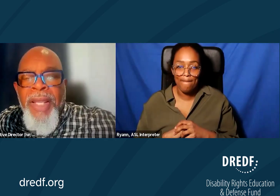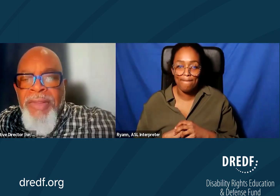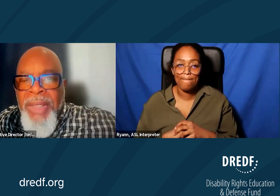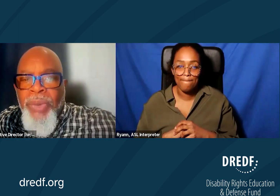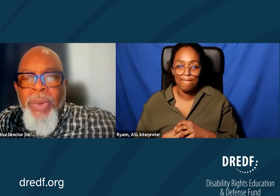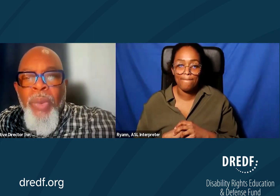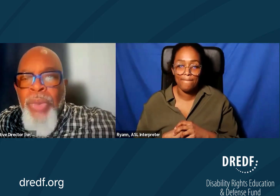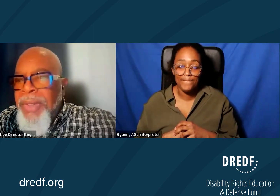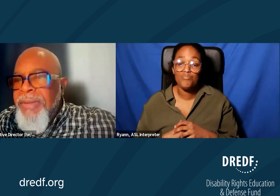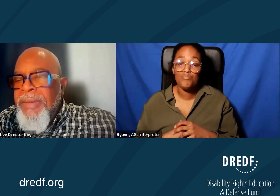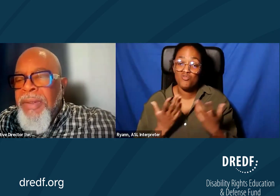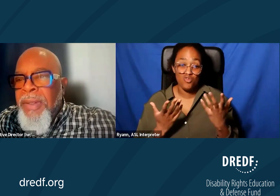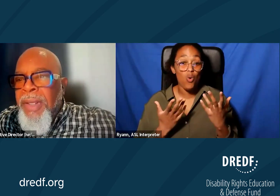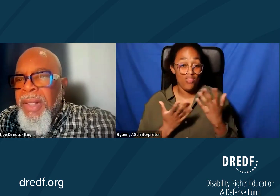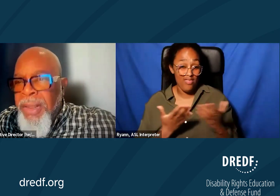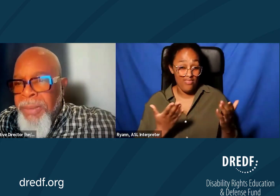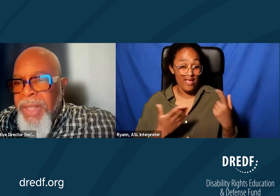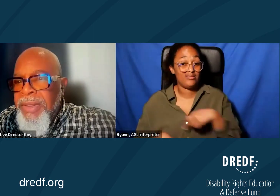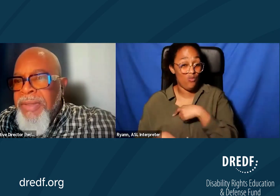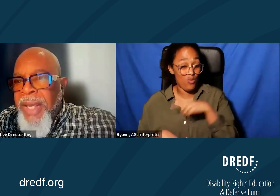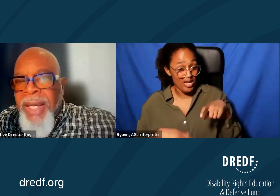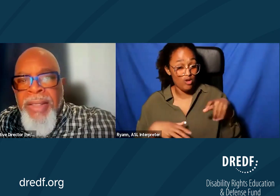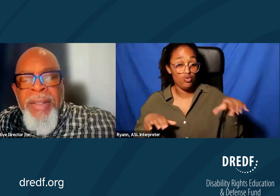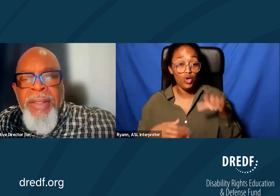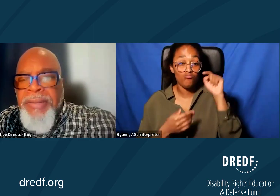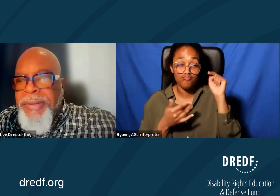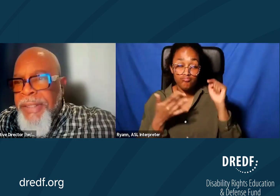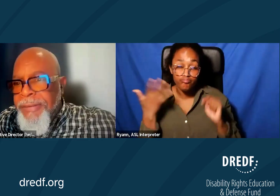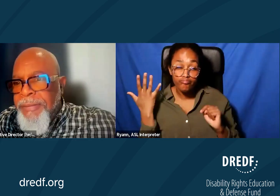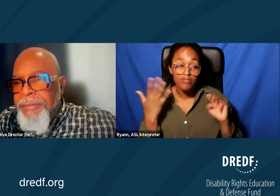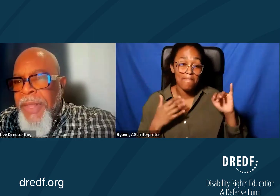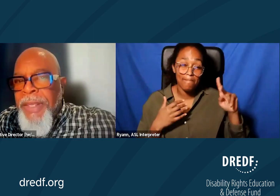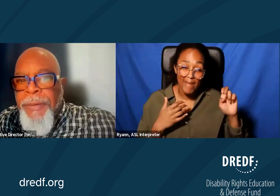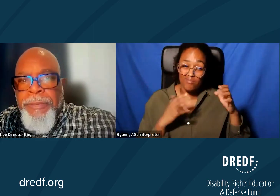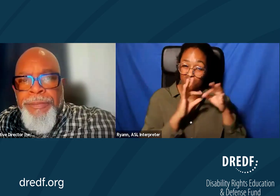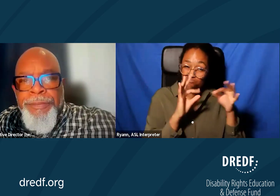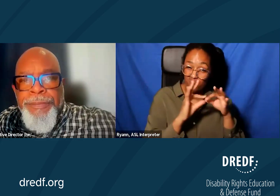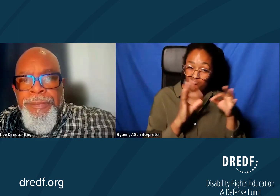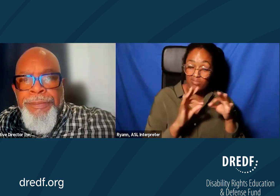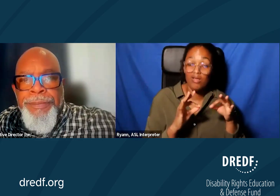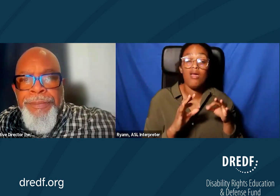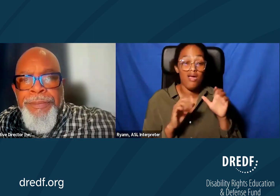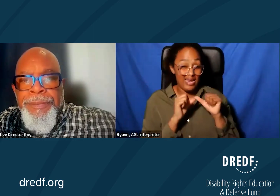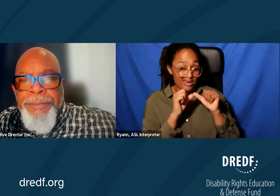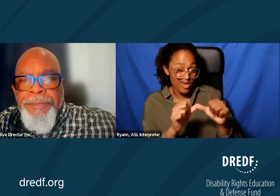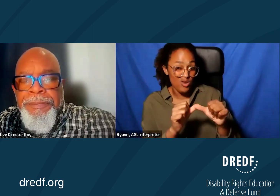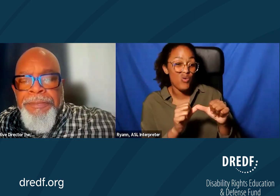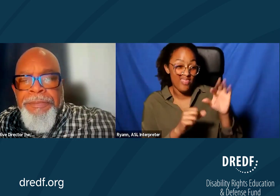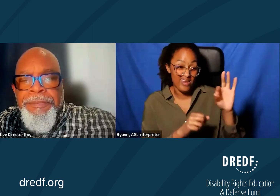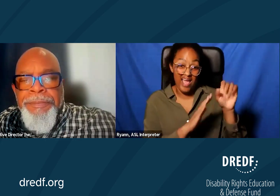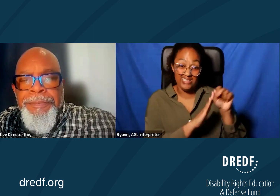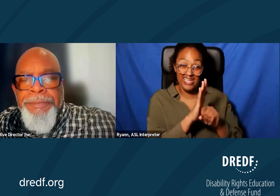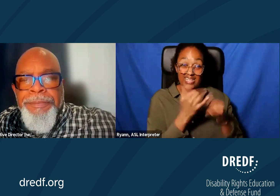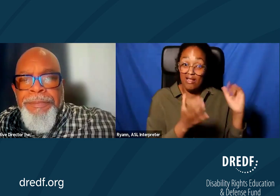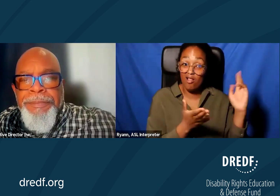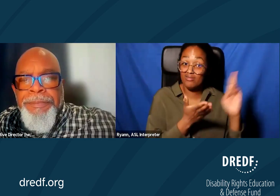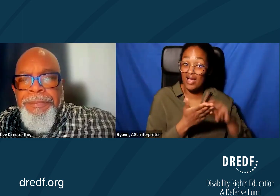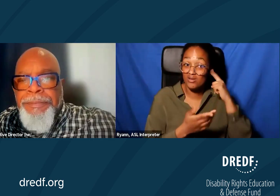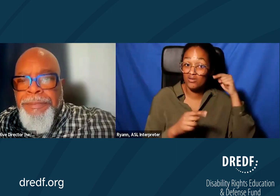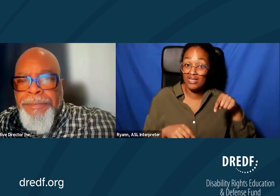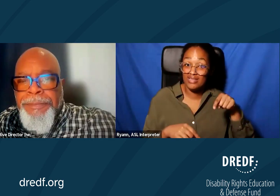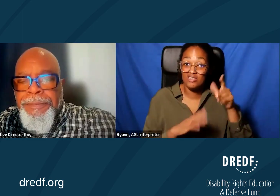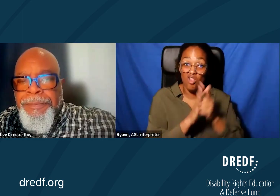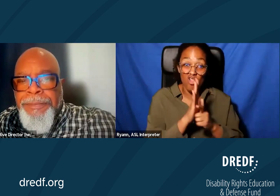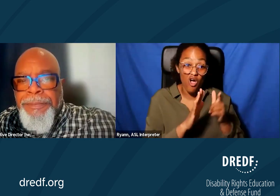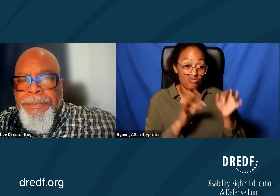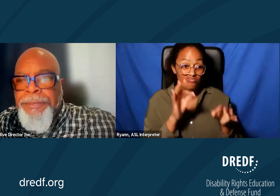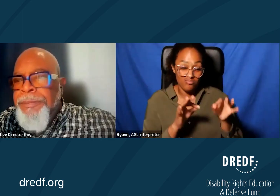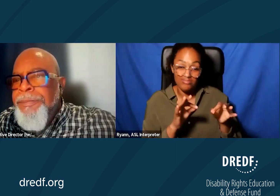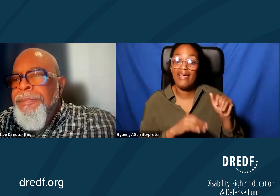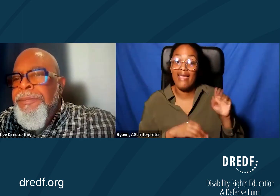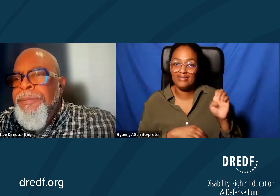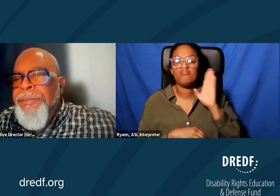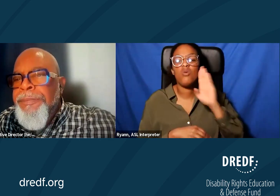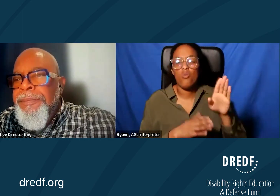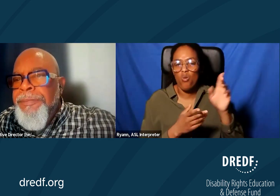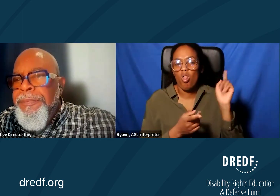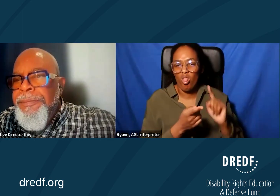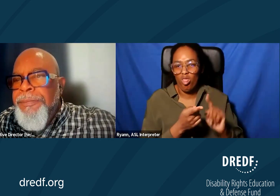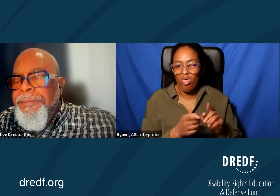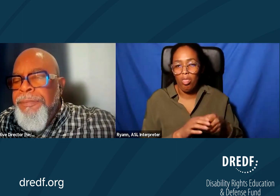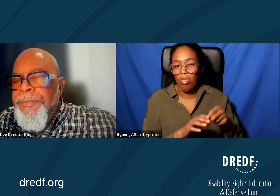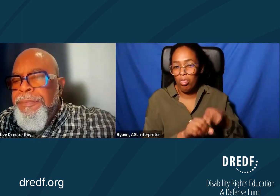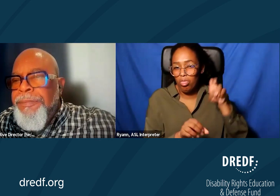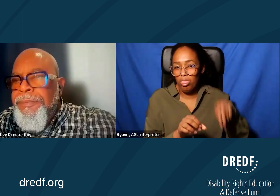and I think we will win this and eliminate these nine states. Thank you.